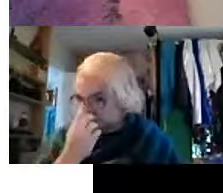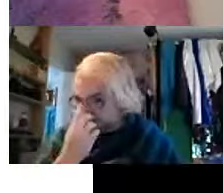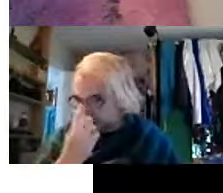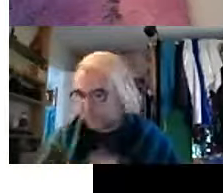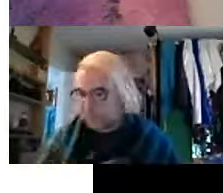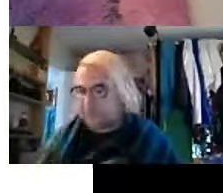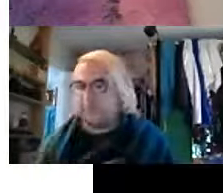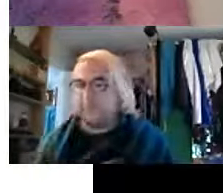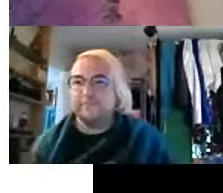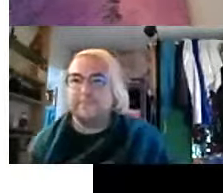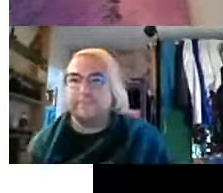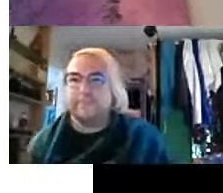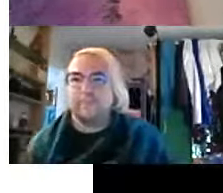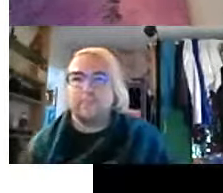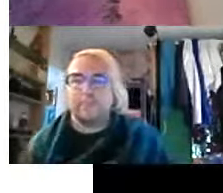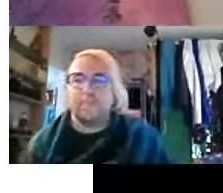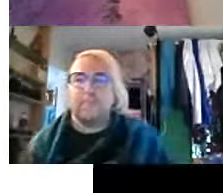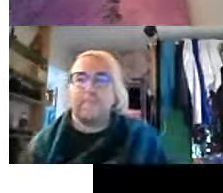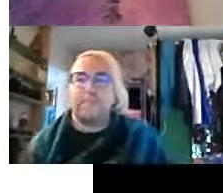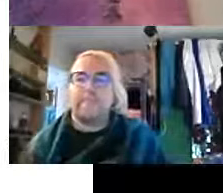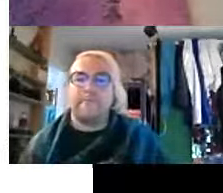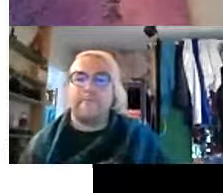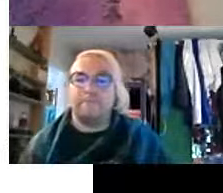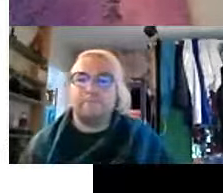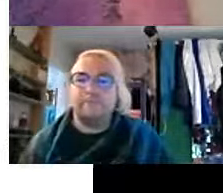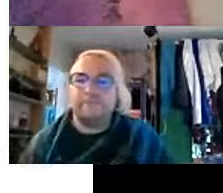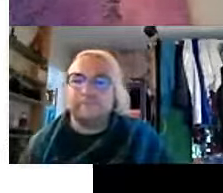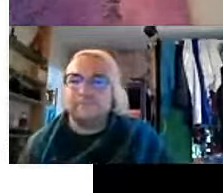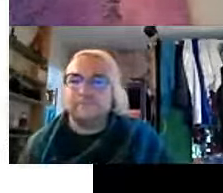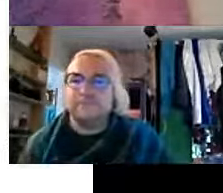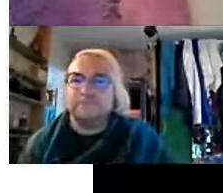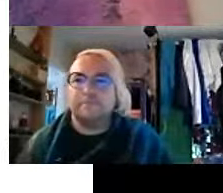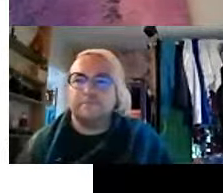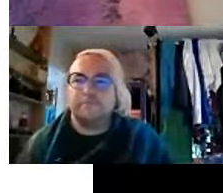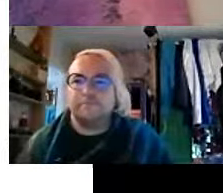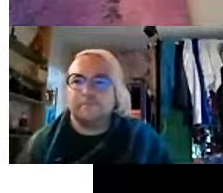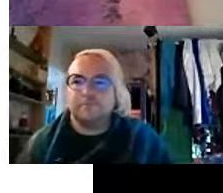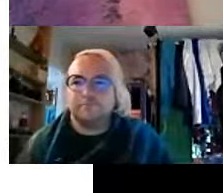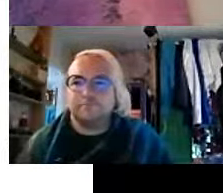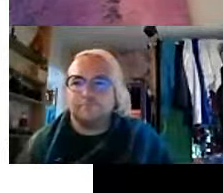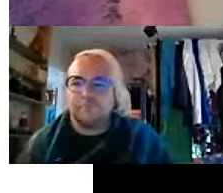it would be it would any of the changes would have to be in conversation with the gallery